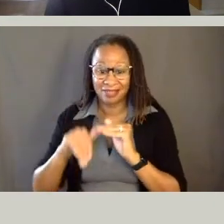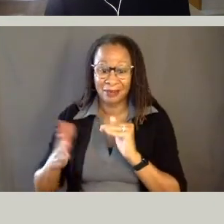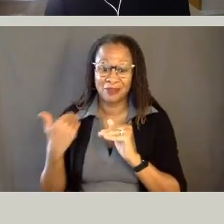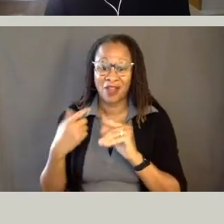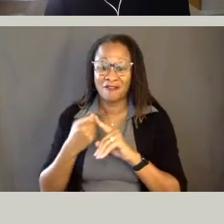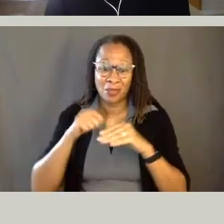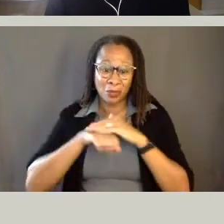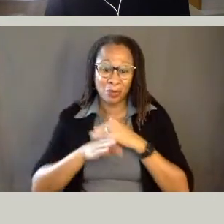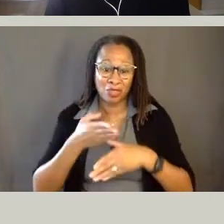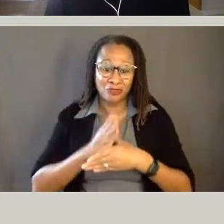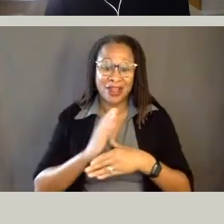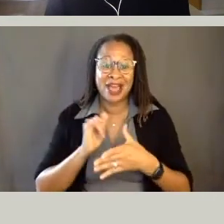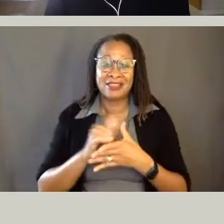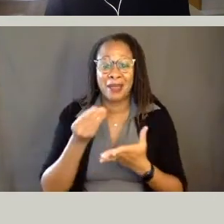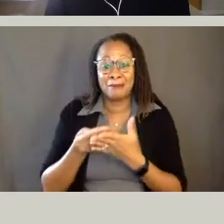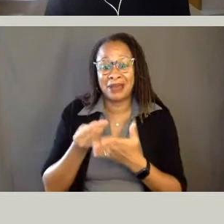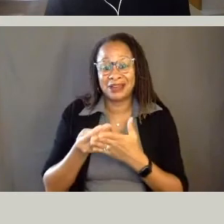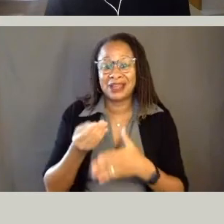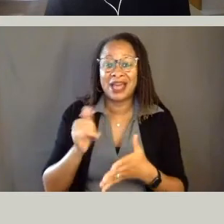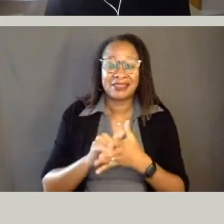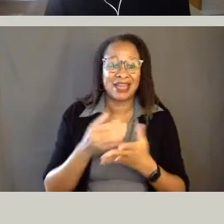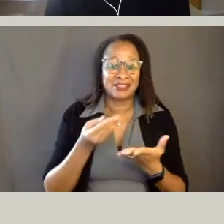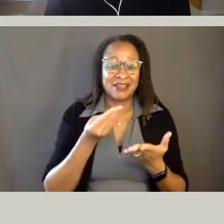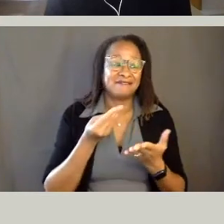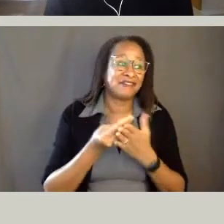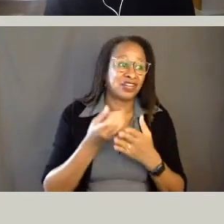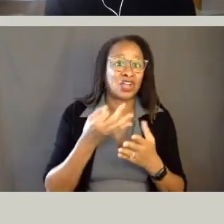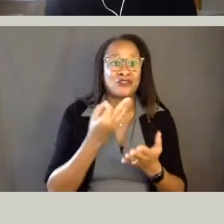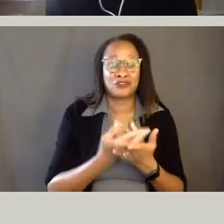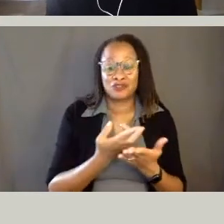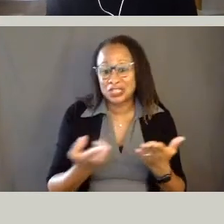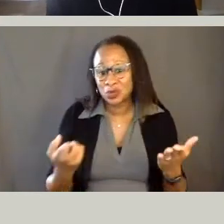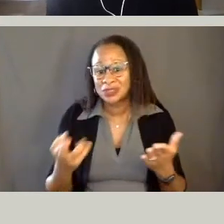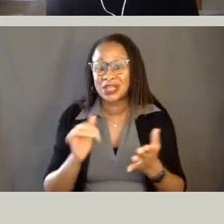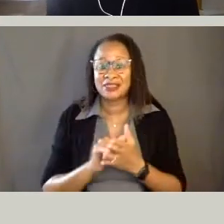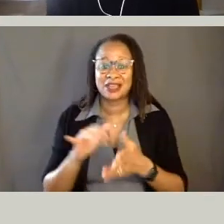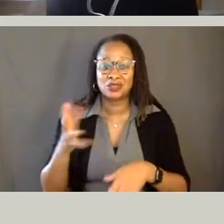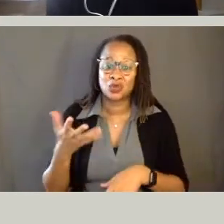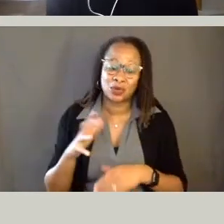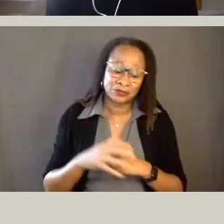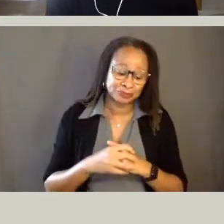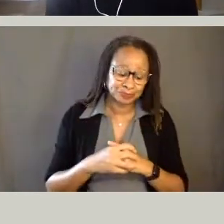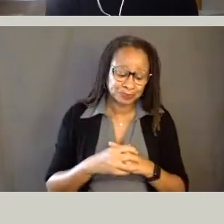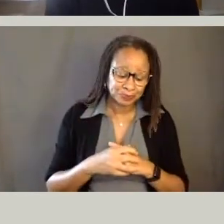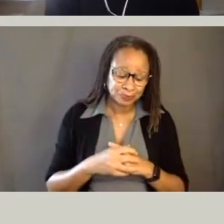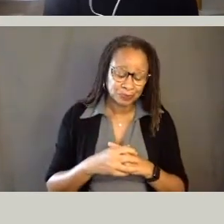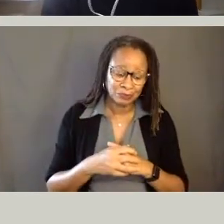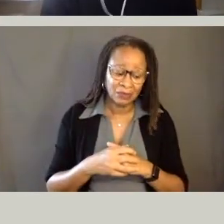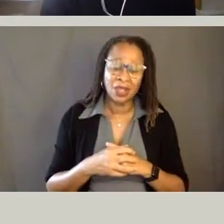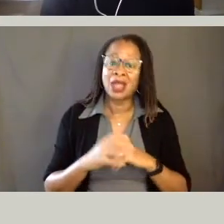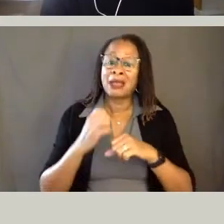which is the money that, you know, the, the funding and the resources that they're sort of you know, are being generated on their behalf